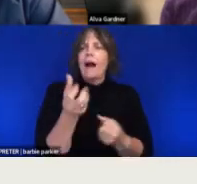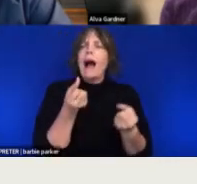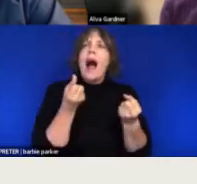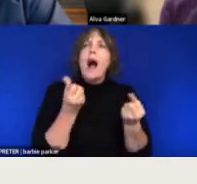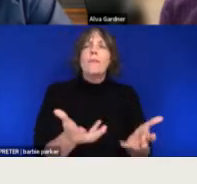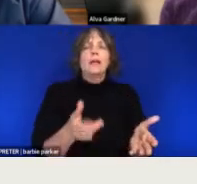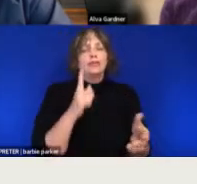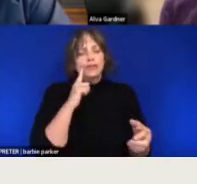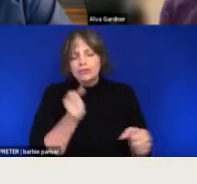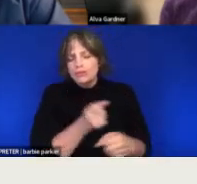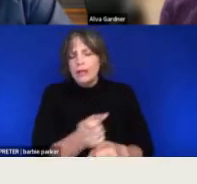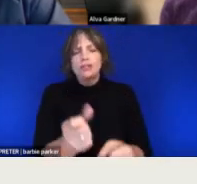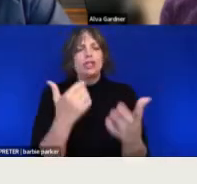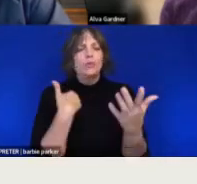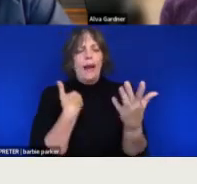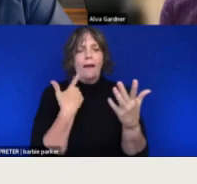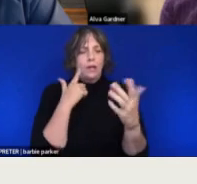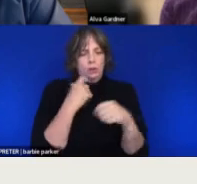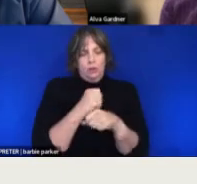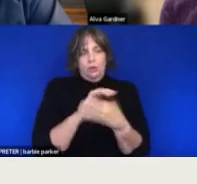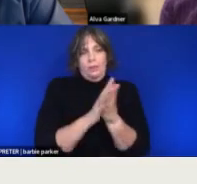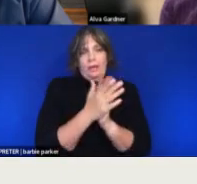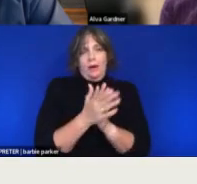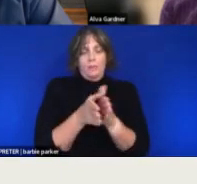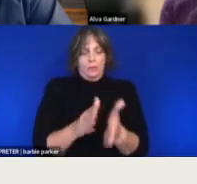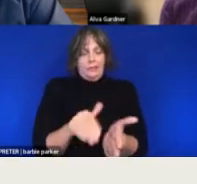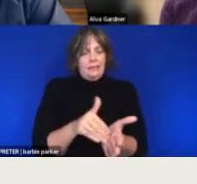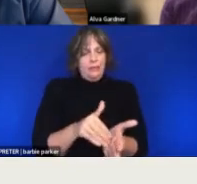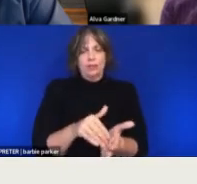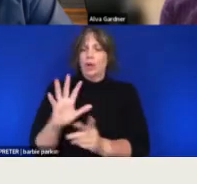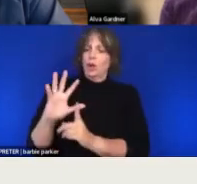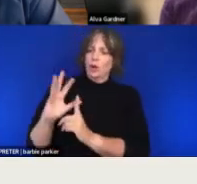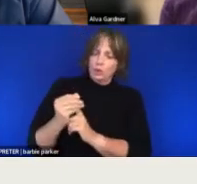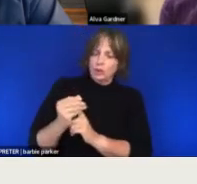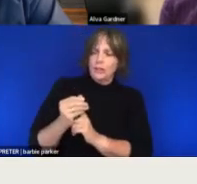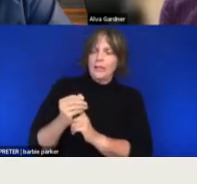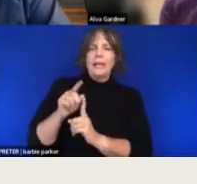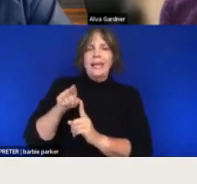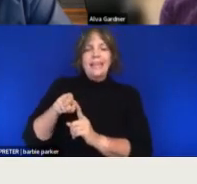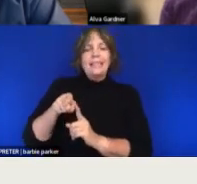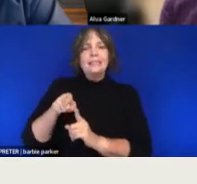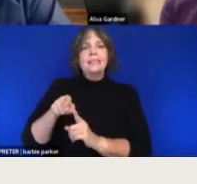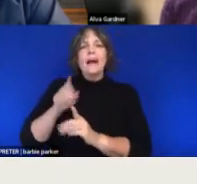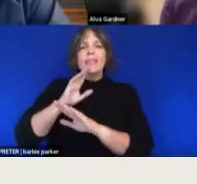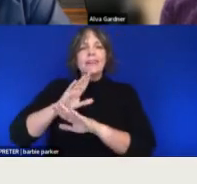person-centered organization. Culture is a silent killer of change. It will cause us to just